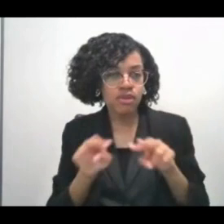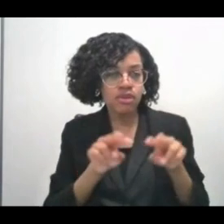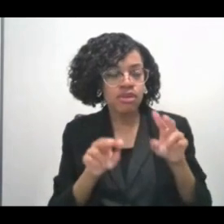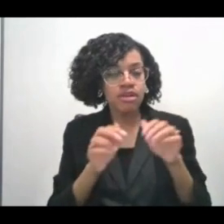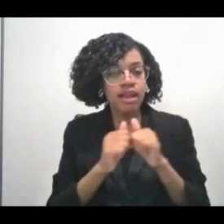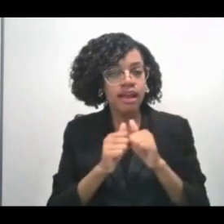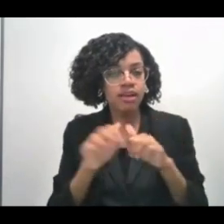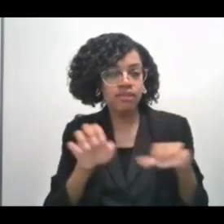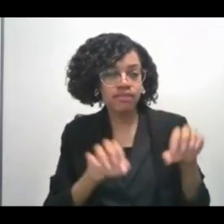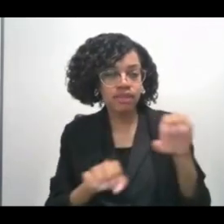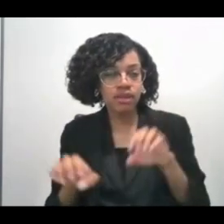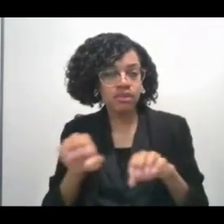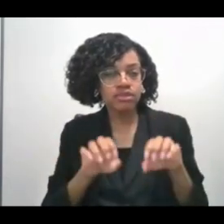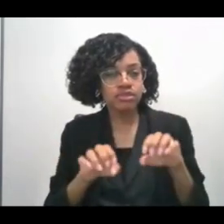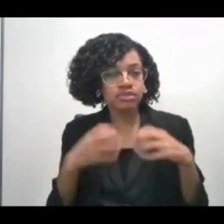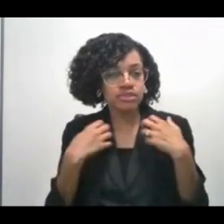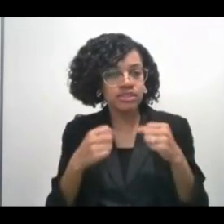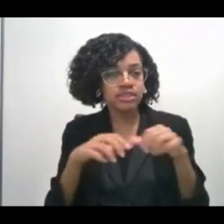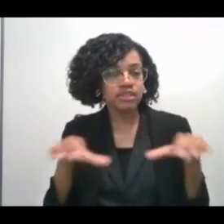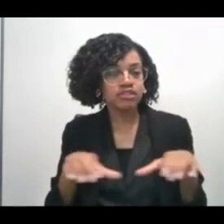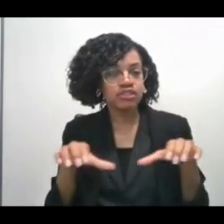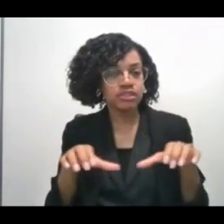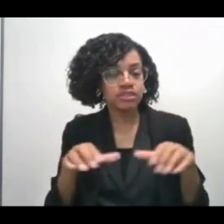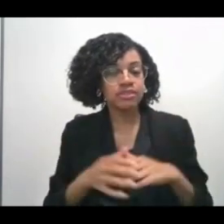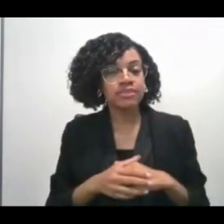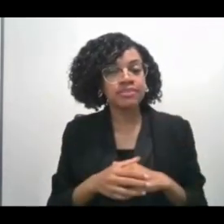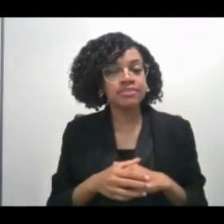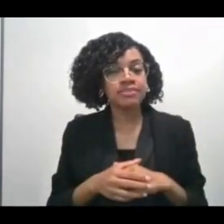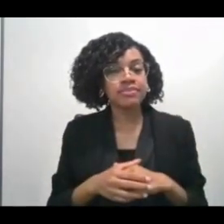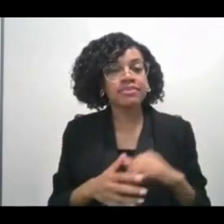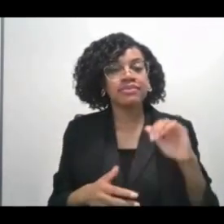resilience actions. And the final one deals with nature